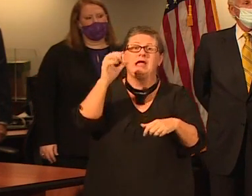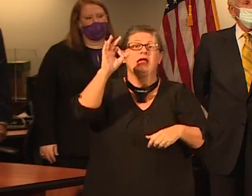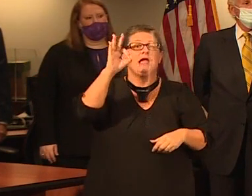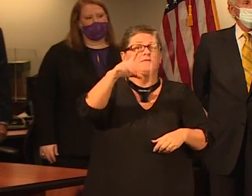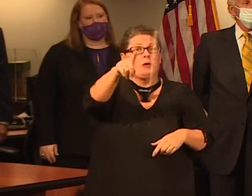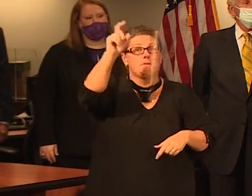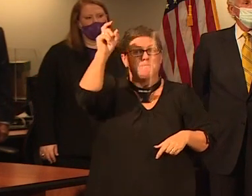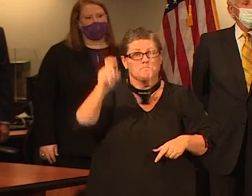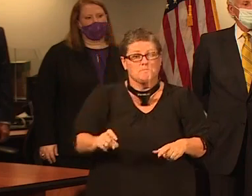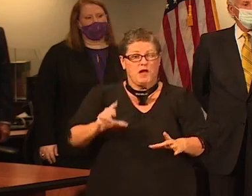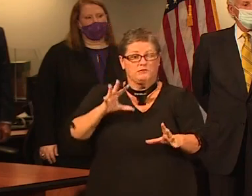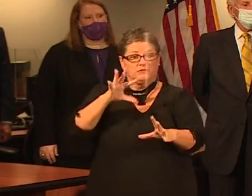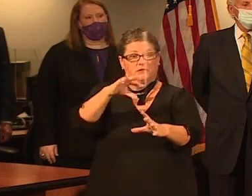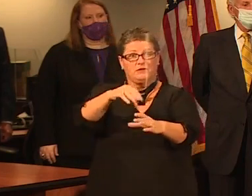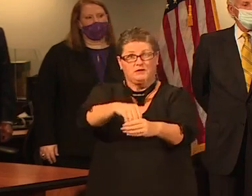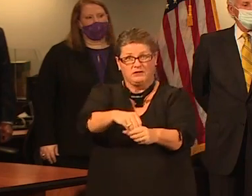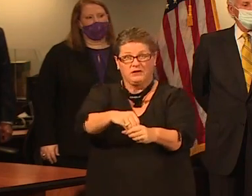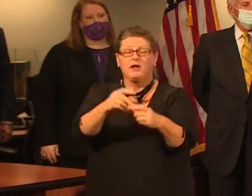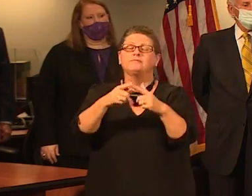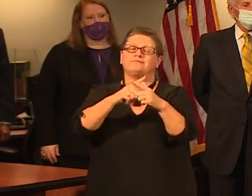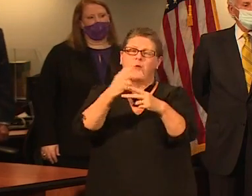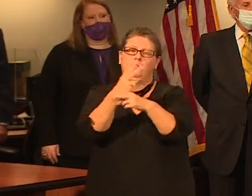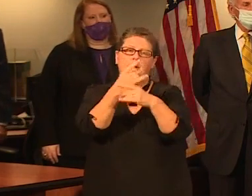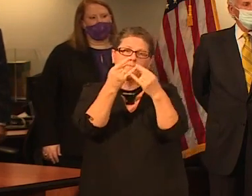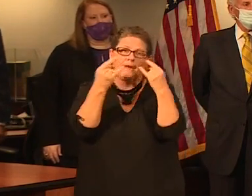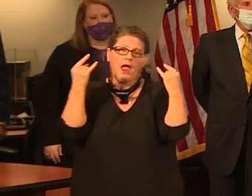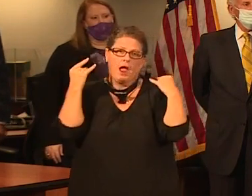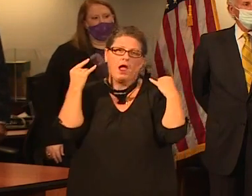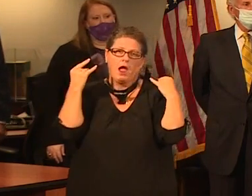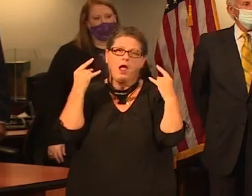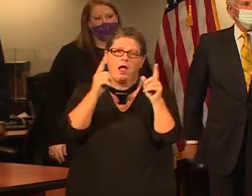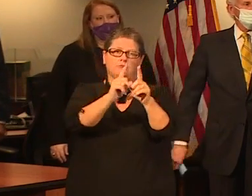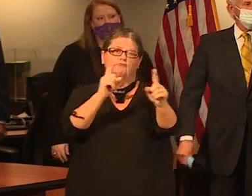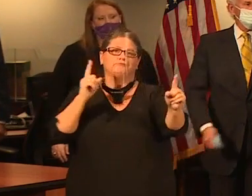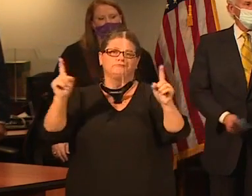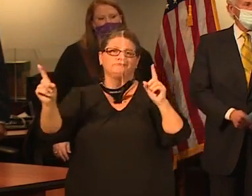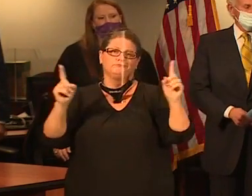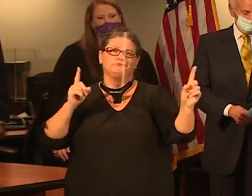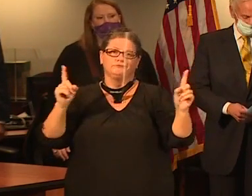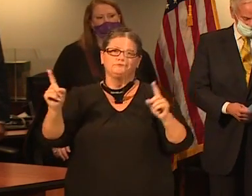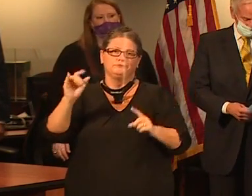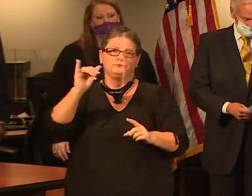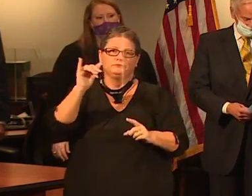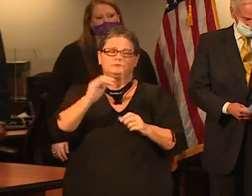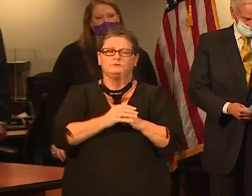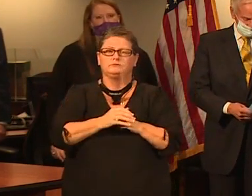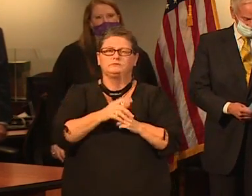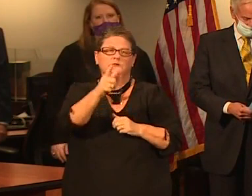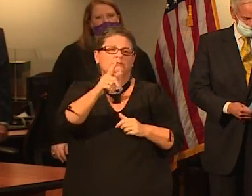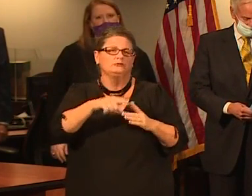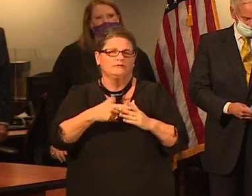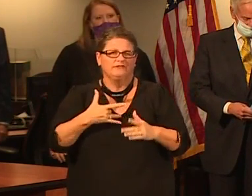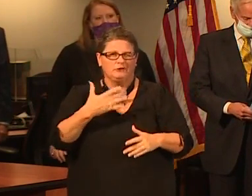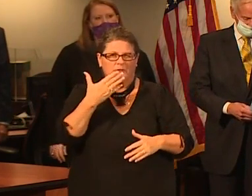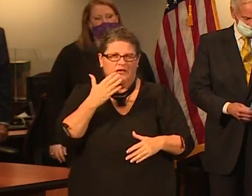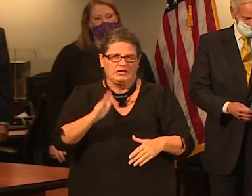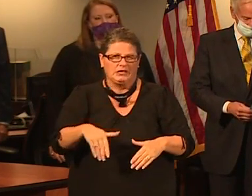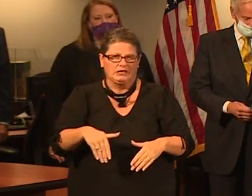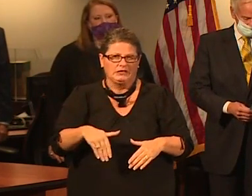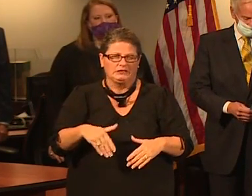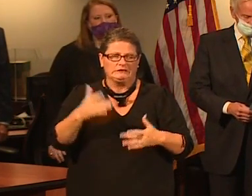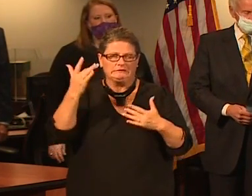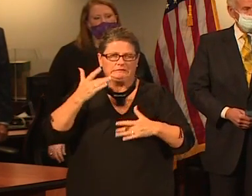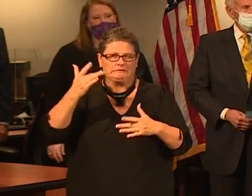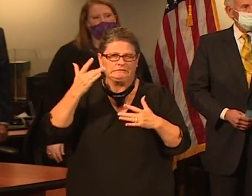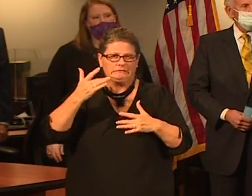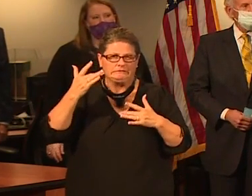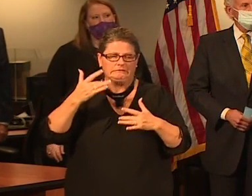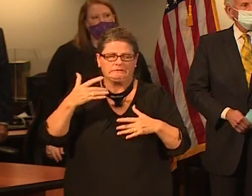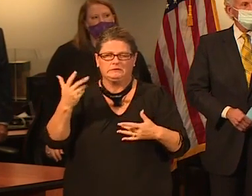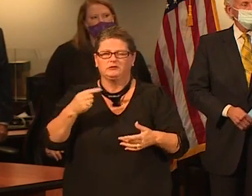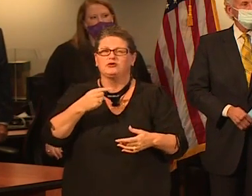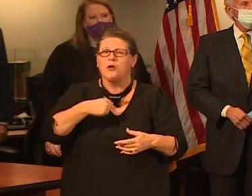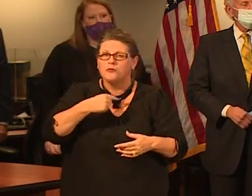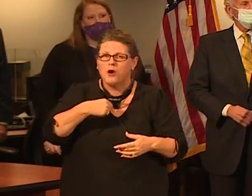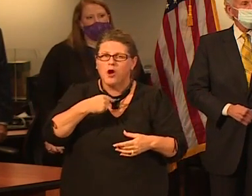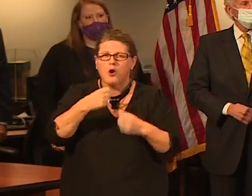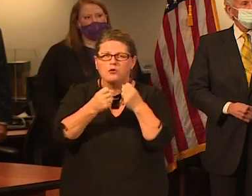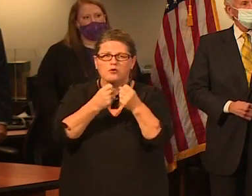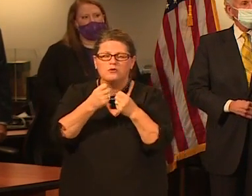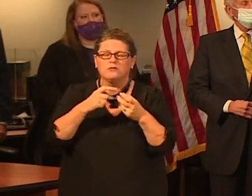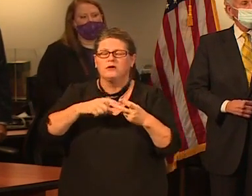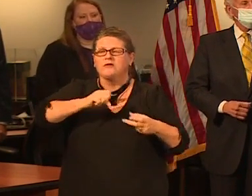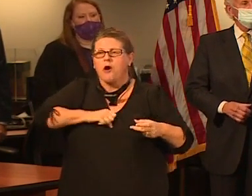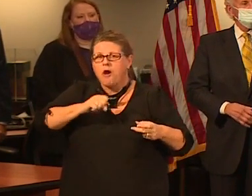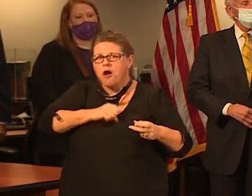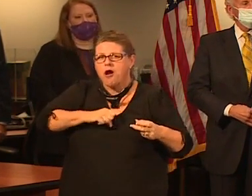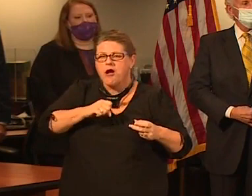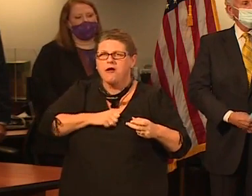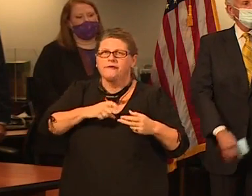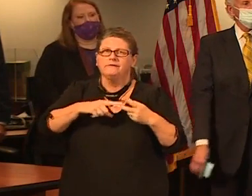AND SOCIALLY DISTANCE IF YOU MUST BE IN A GROUP IF YOU DON'T FEEL WELL OR HAVE SYMPTOMS OF ILLNESS,